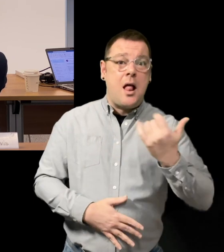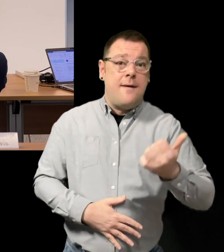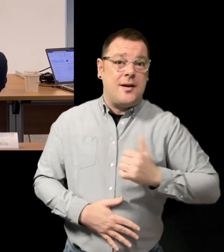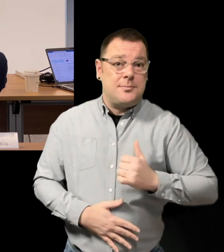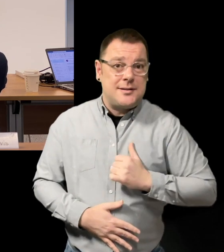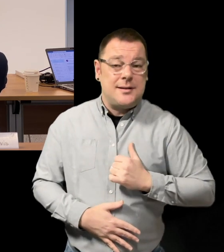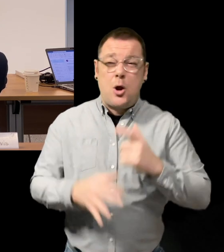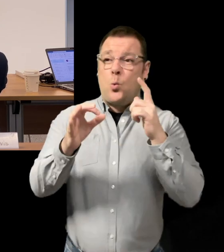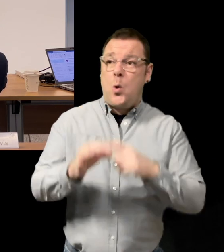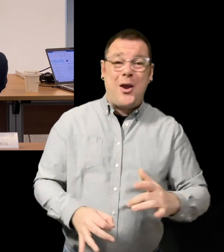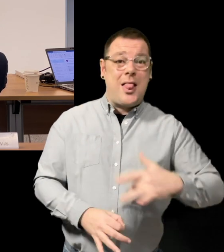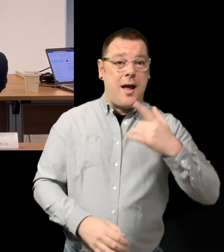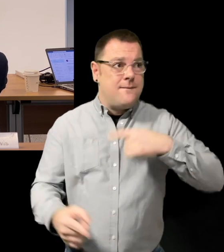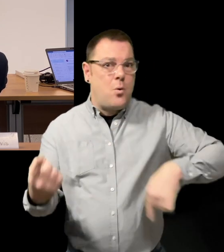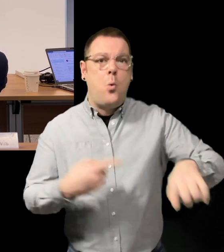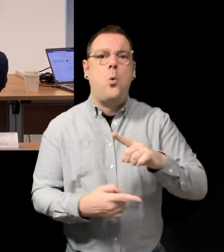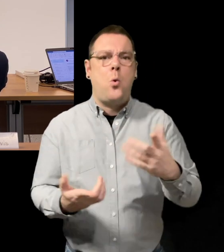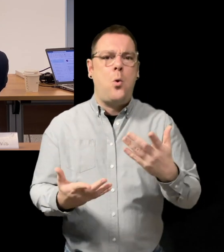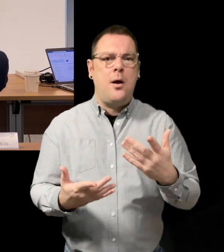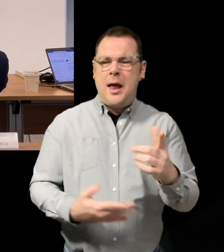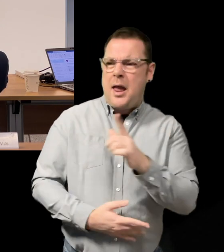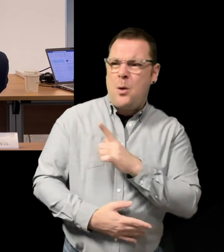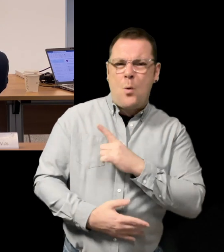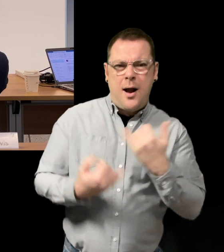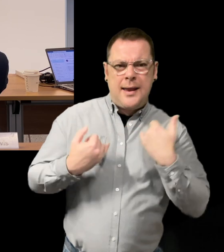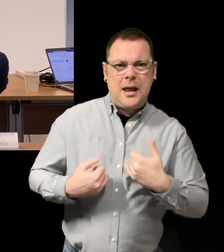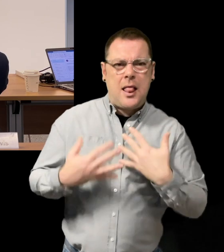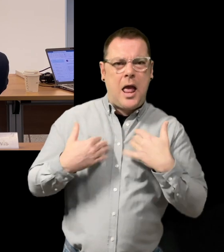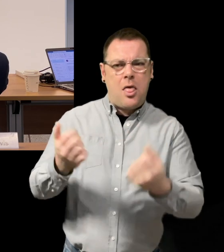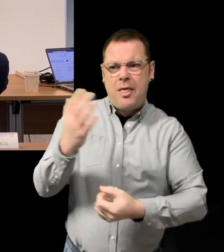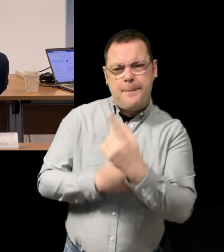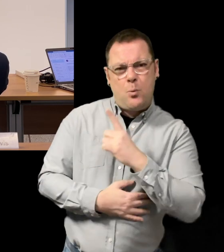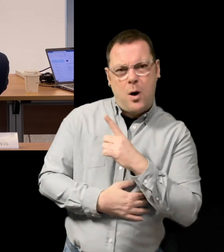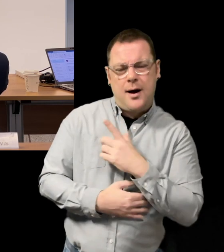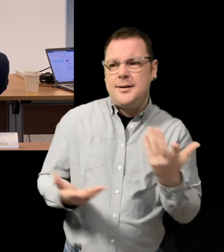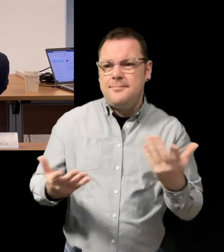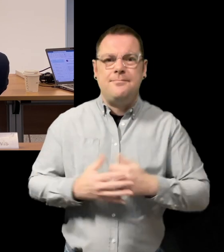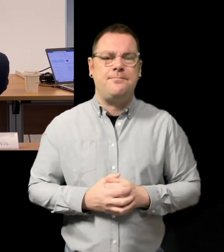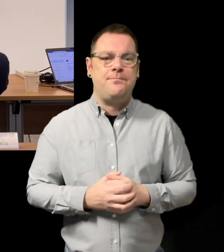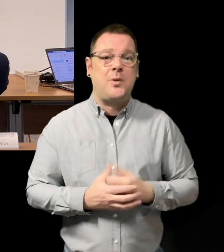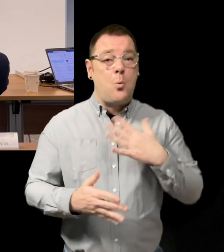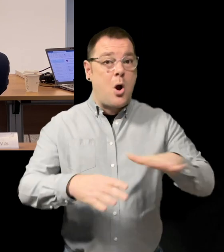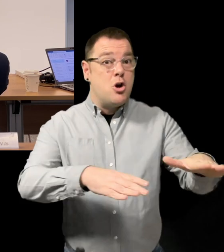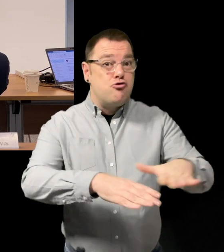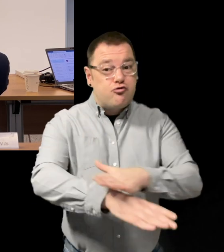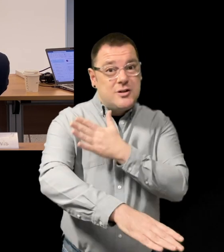and quality of life for all and addressing the root causes of ill health. We want to deliver a greener future